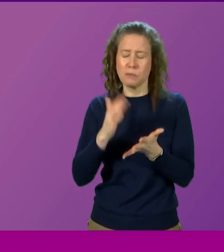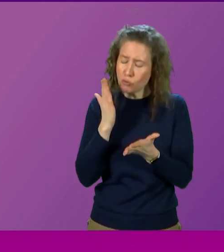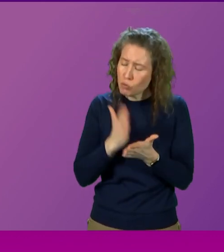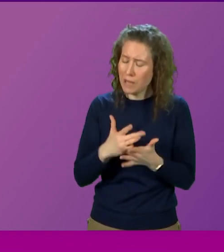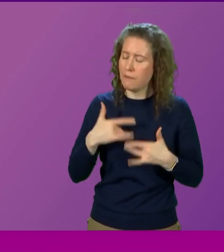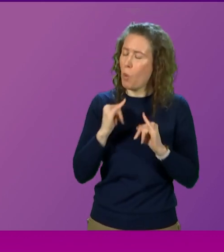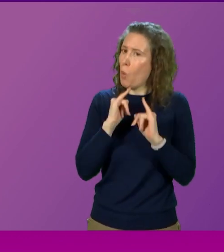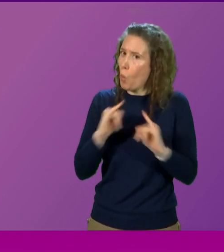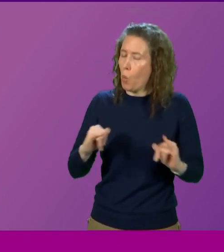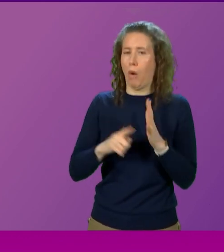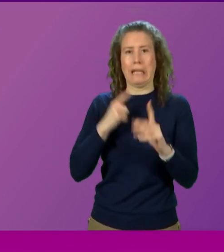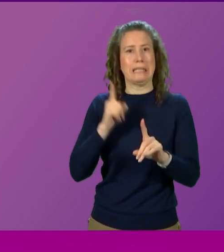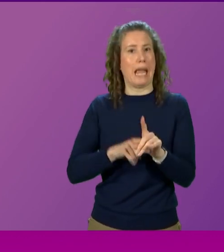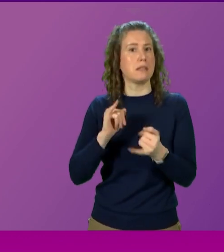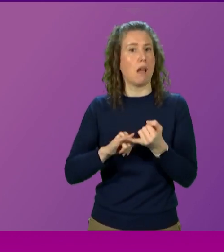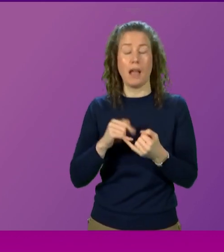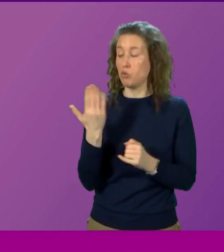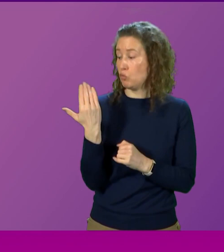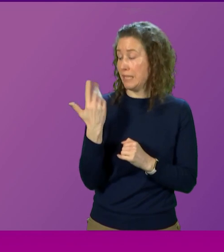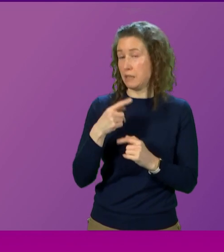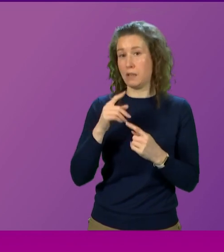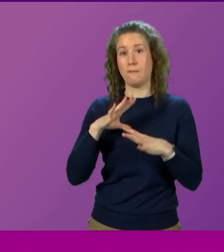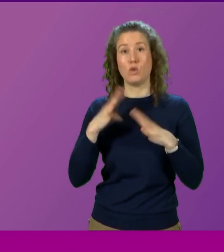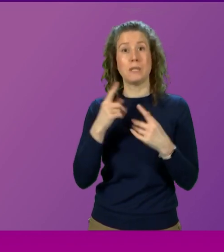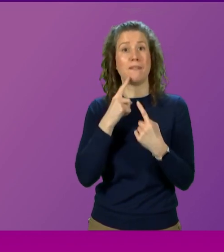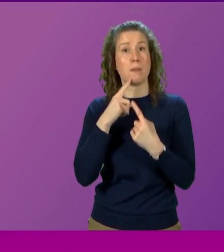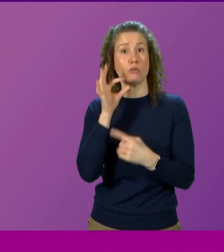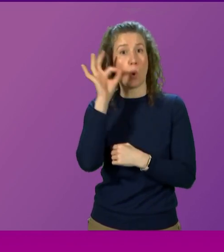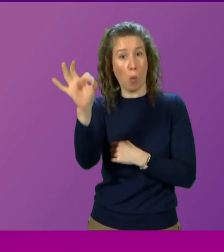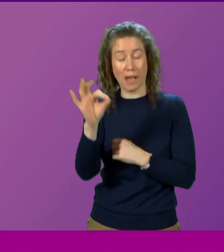According to a recent freedom of information request, there are nine vacancies in the oncology